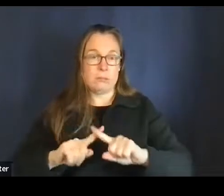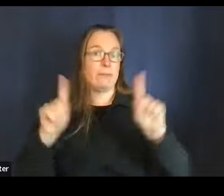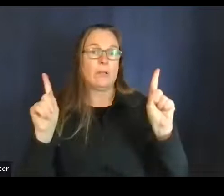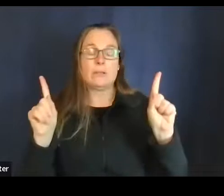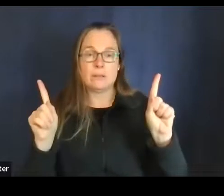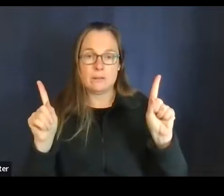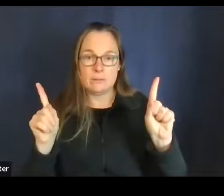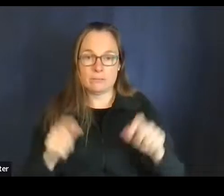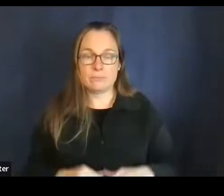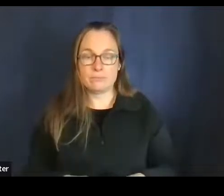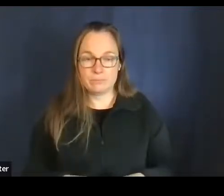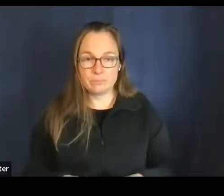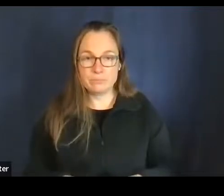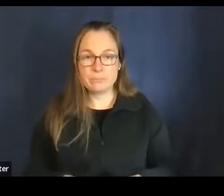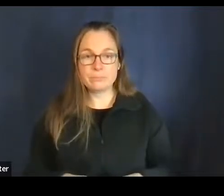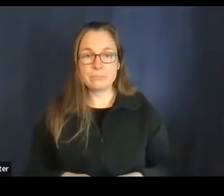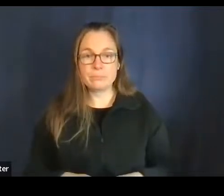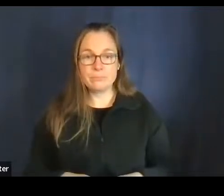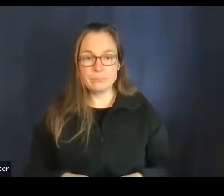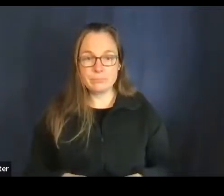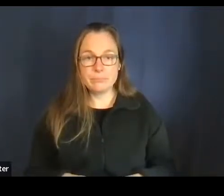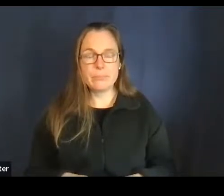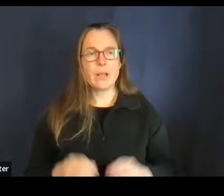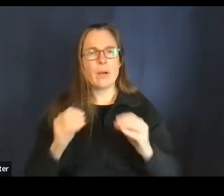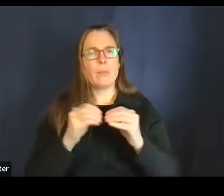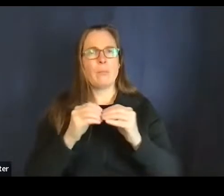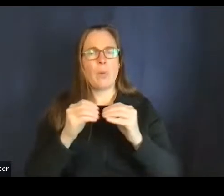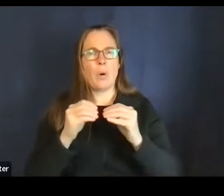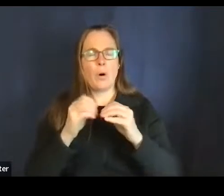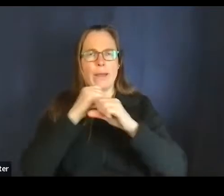in that it envisions a legislative branch and an executive branch.